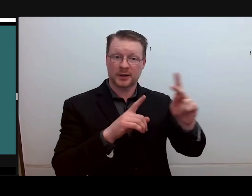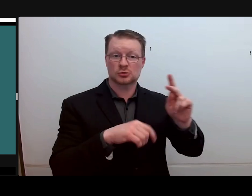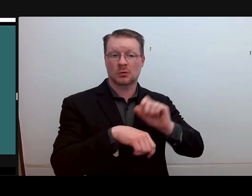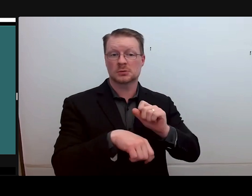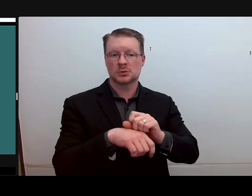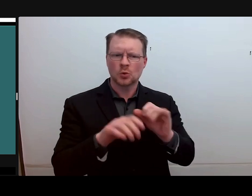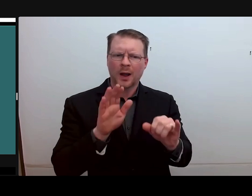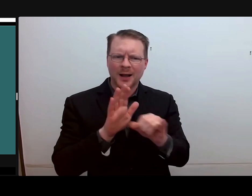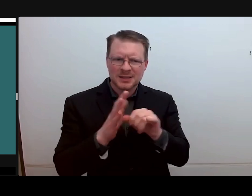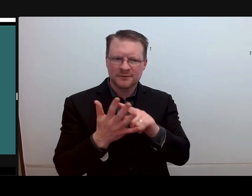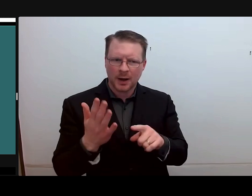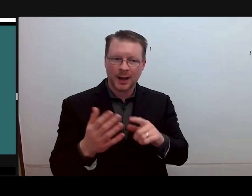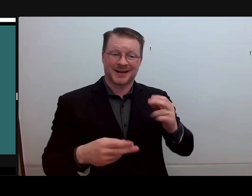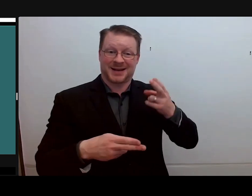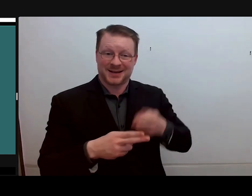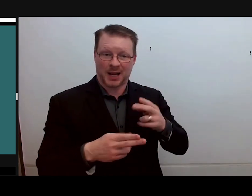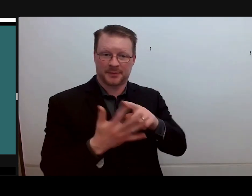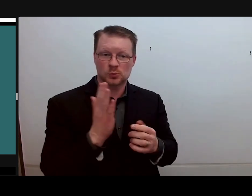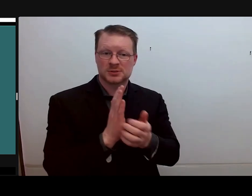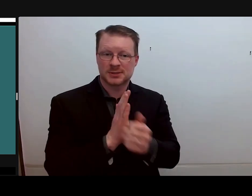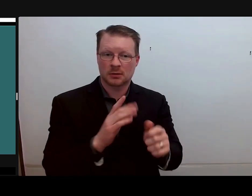students and professionals who are already working to identify